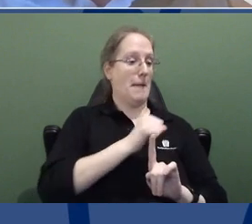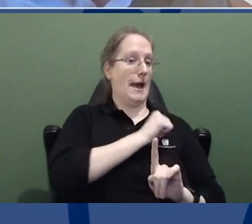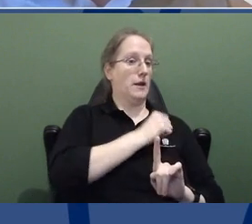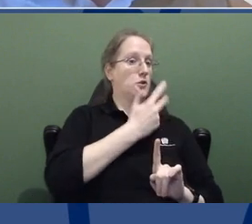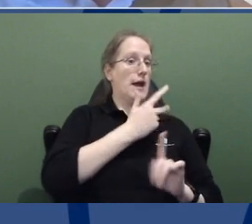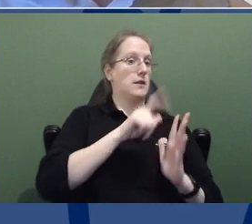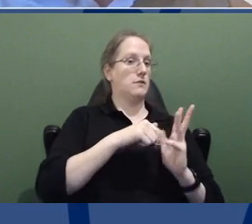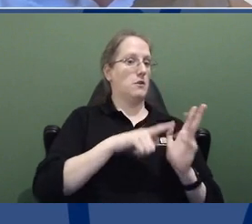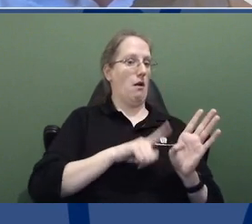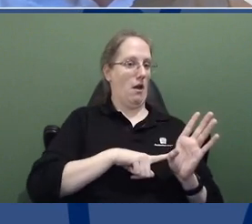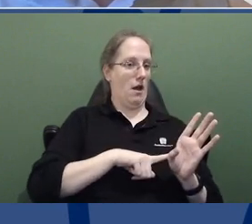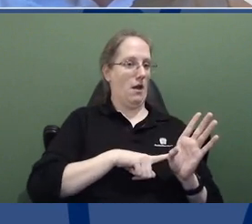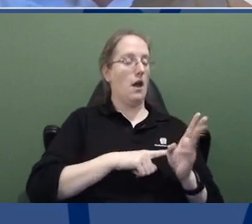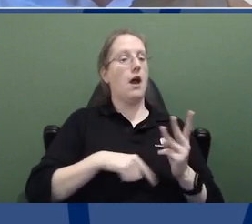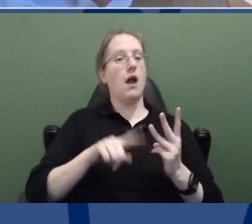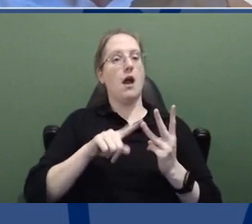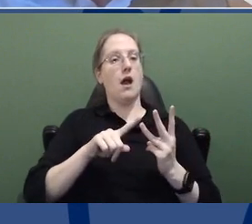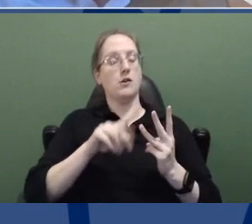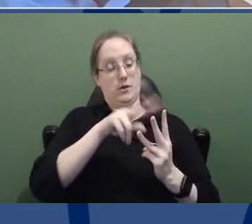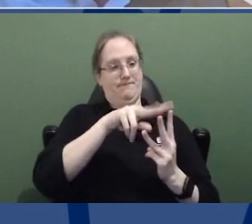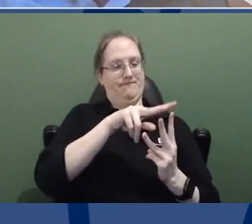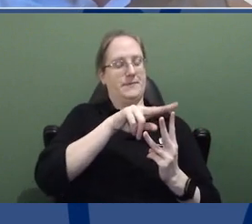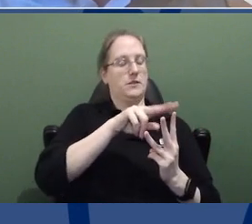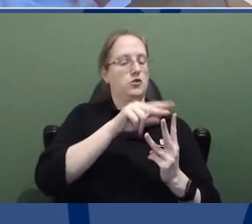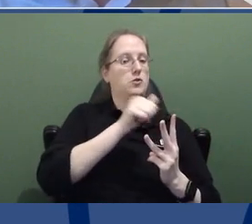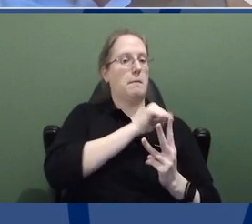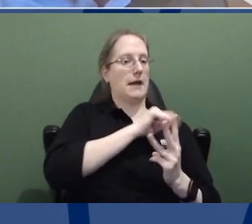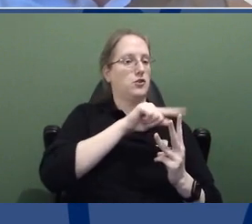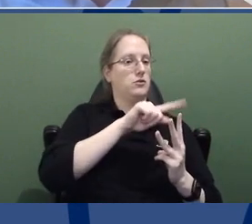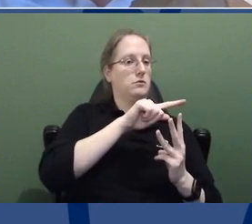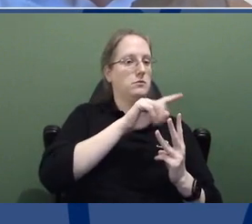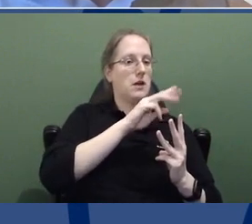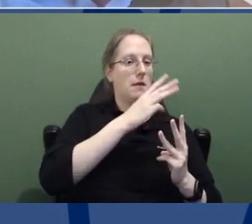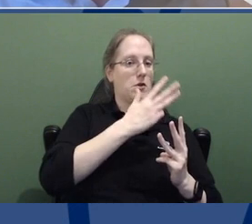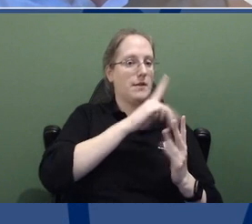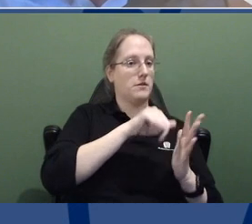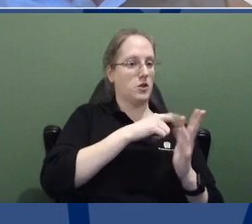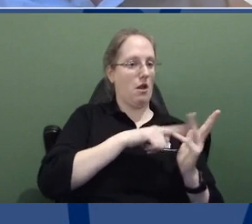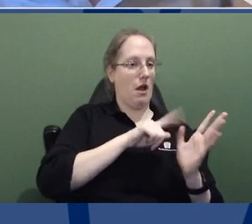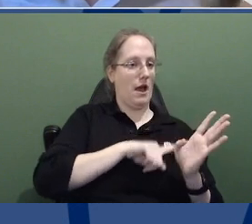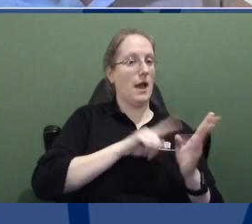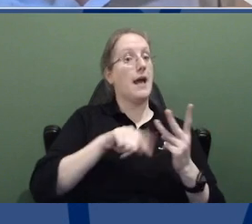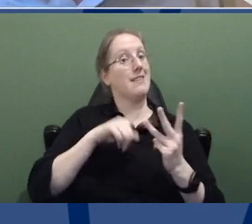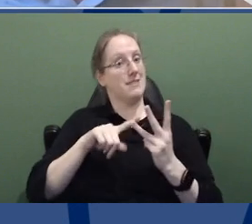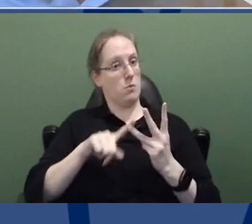microgrants, you will be backdated payments to the 26th of June. The business grants is